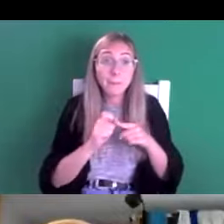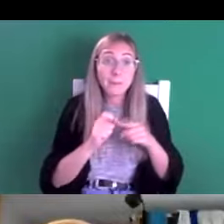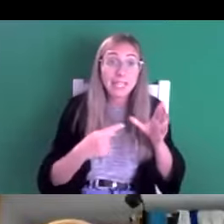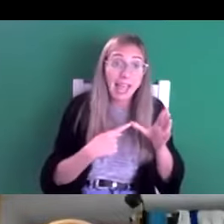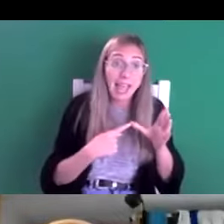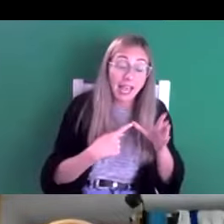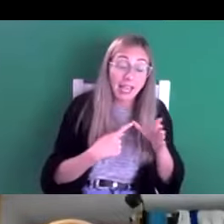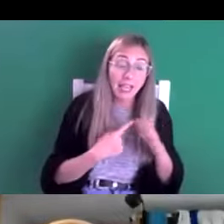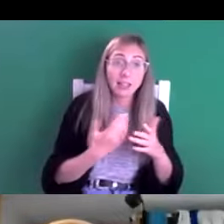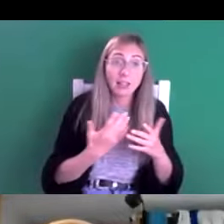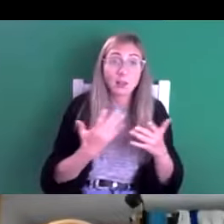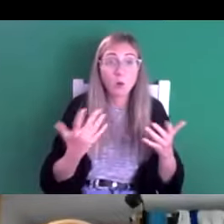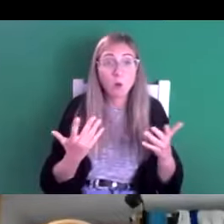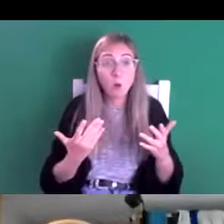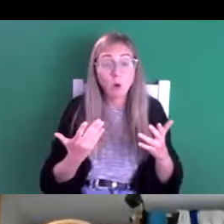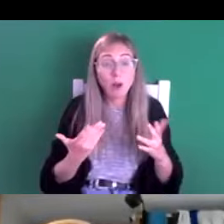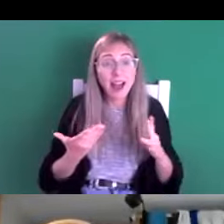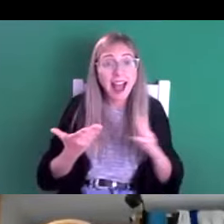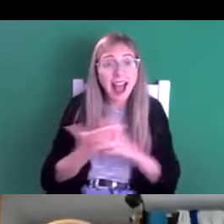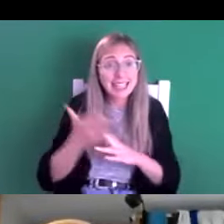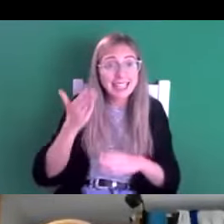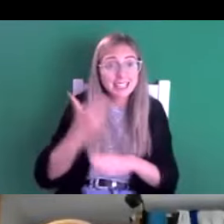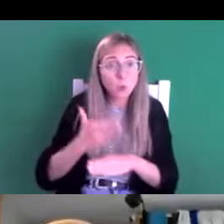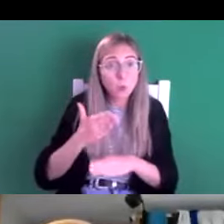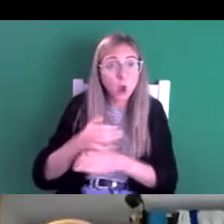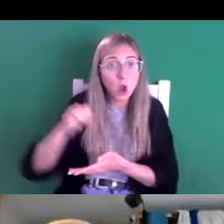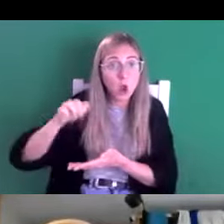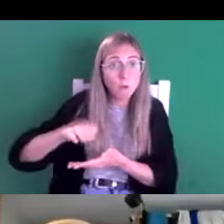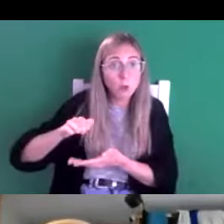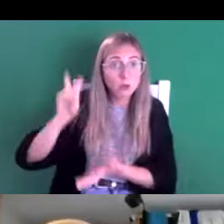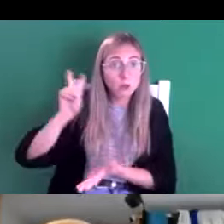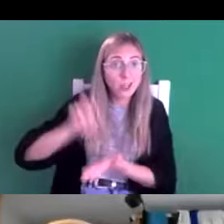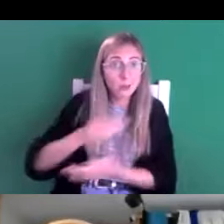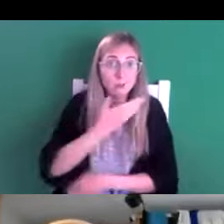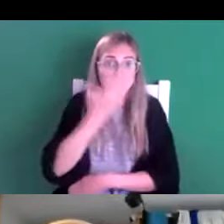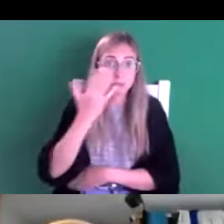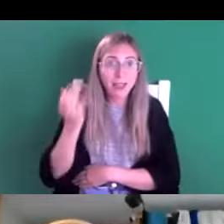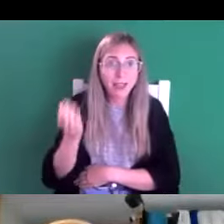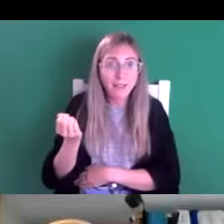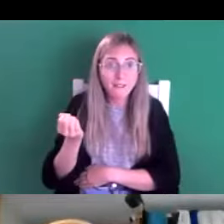have an access to work contracts so we've got to treat that budget with you know quite